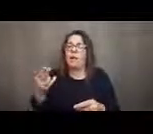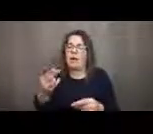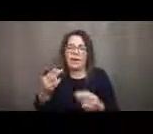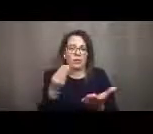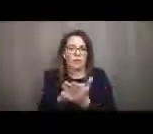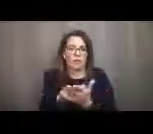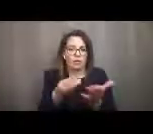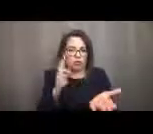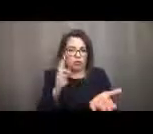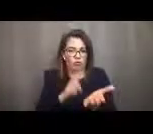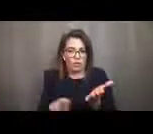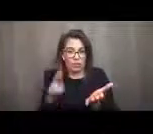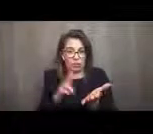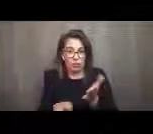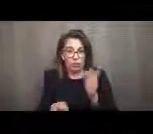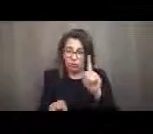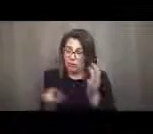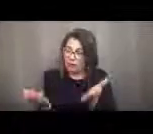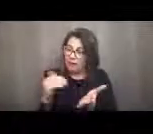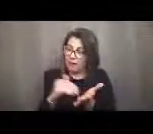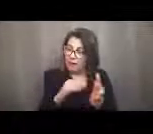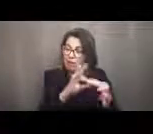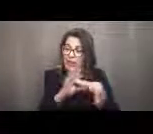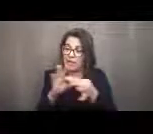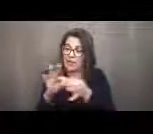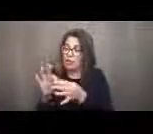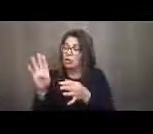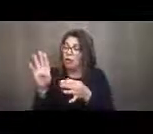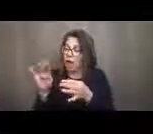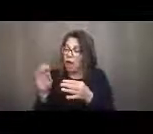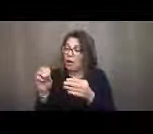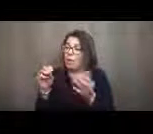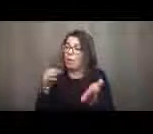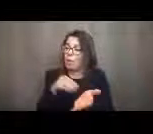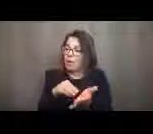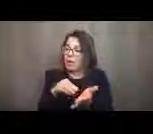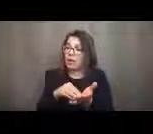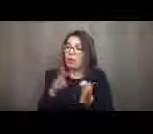And again, this is related to biomedical and behavioral researchers